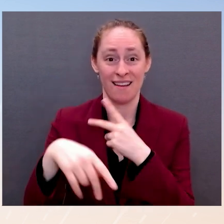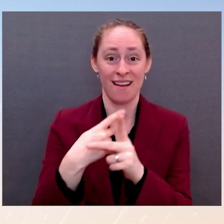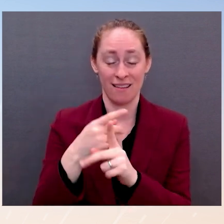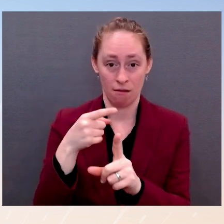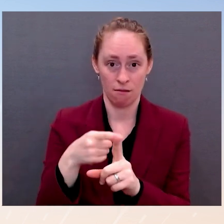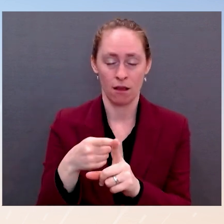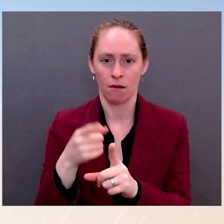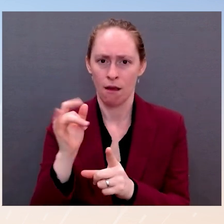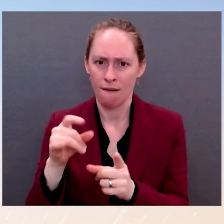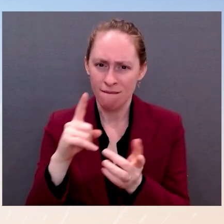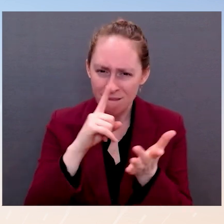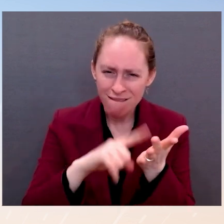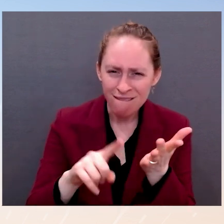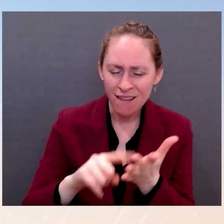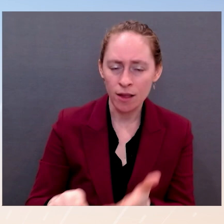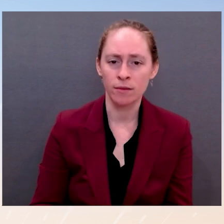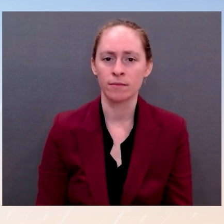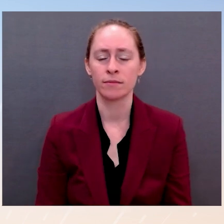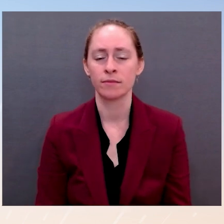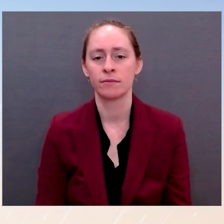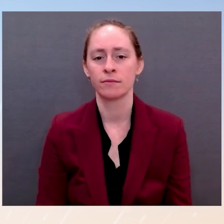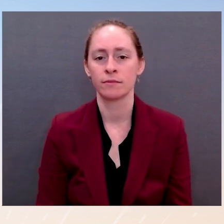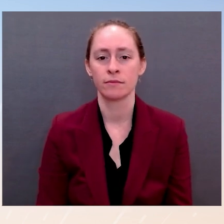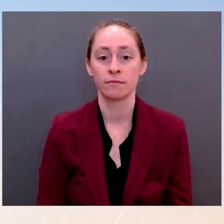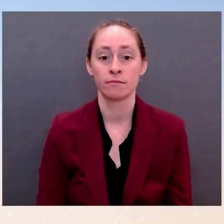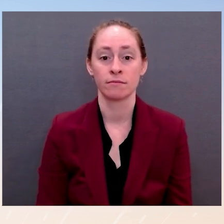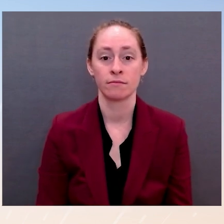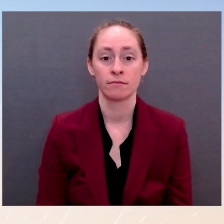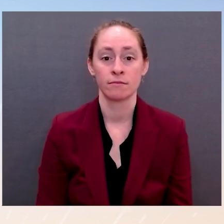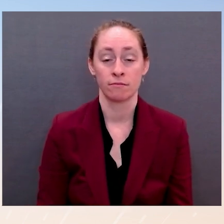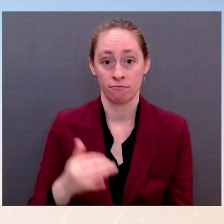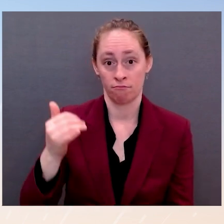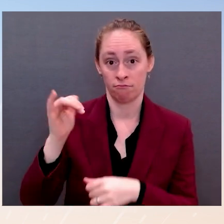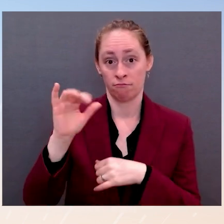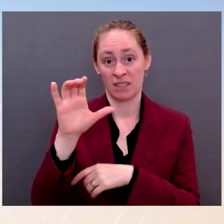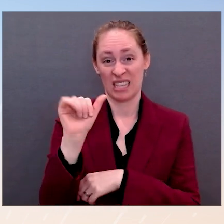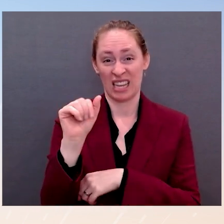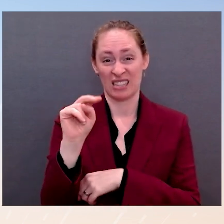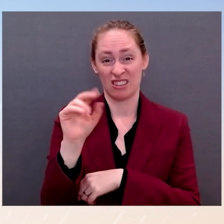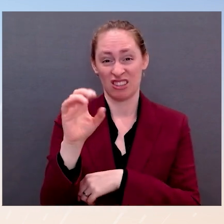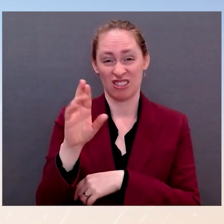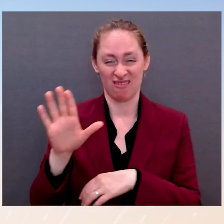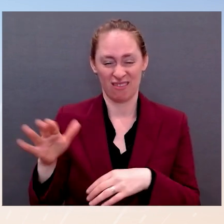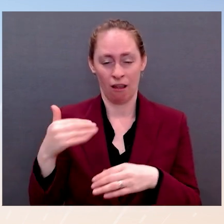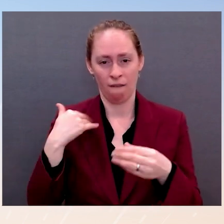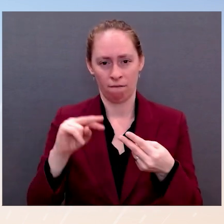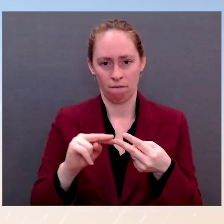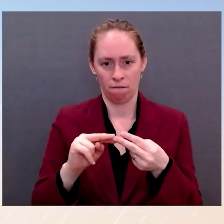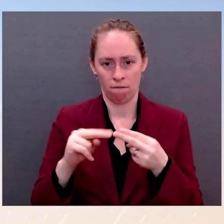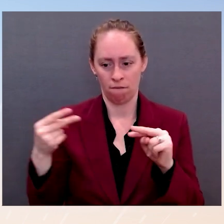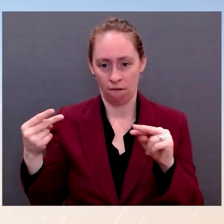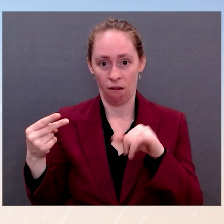that have certain alterations in the DNA of the cancer that make that cancer more susceptible